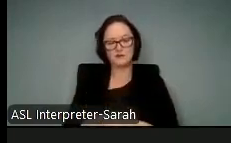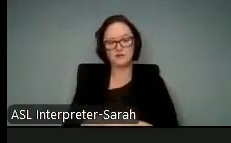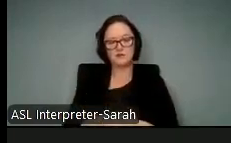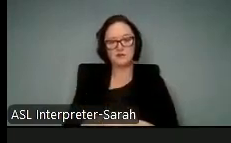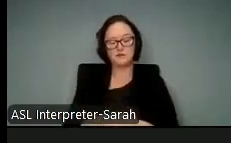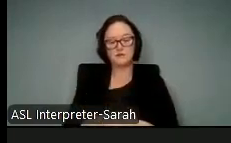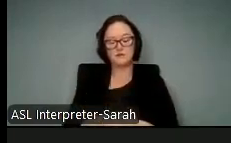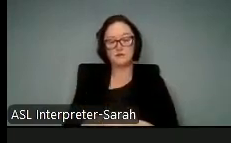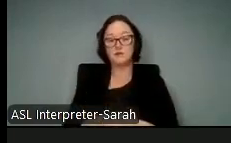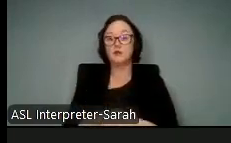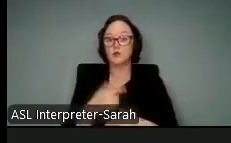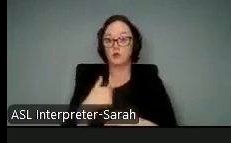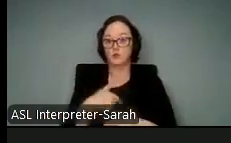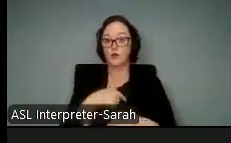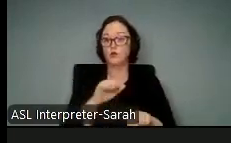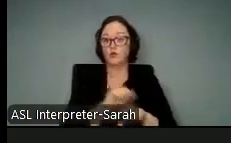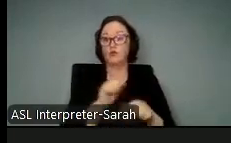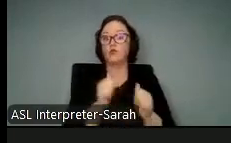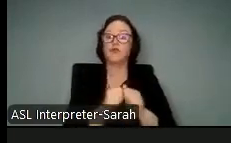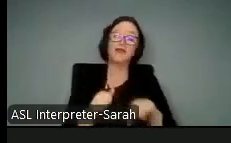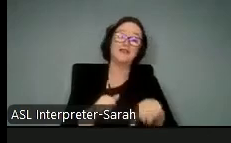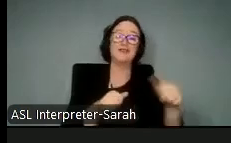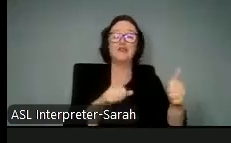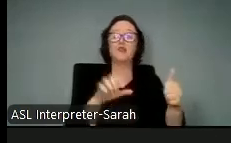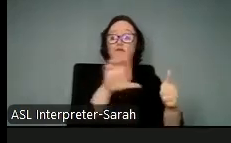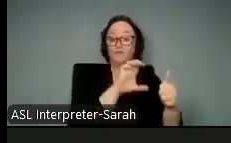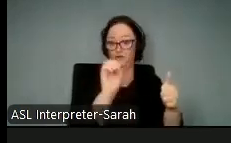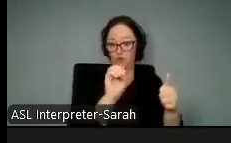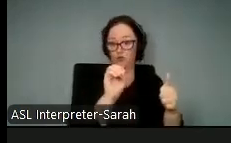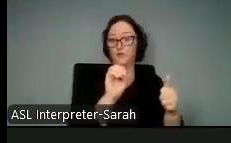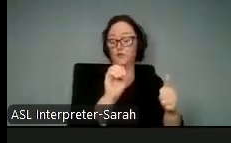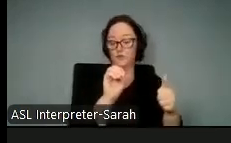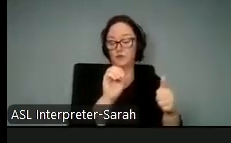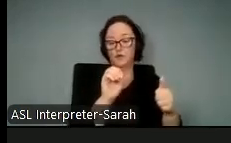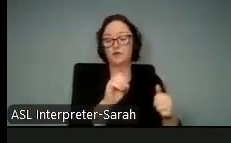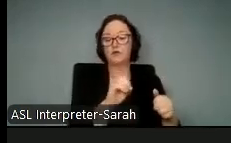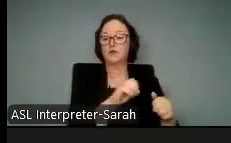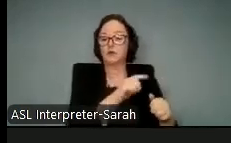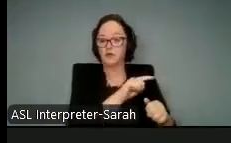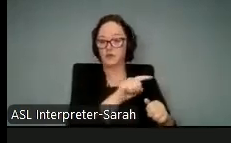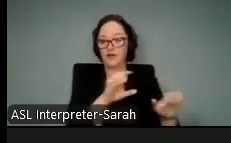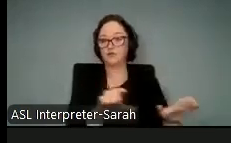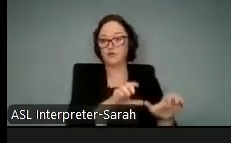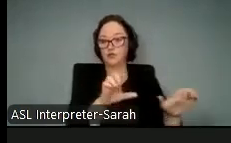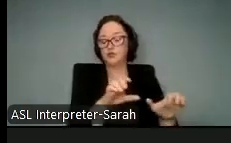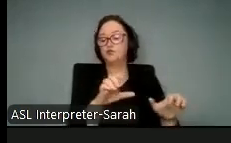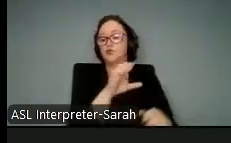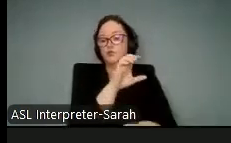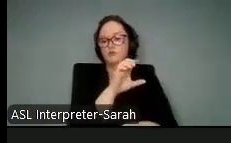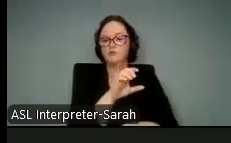that does our document work, that used to be what I did, it was how I started my career out at the state of Minnesota,